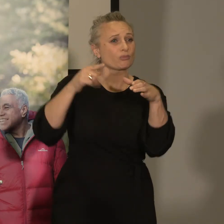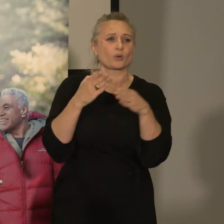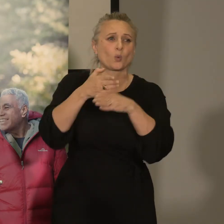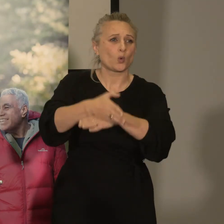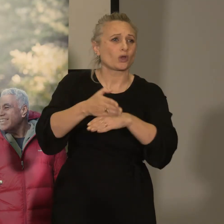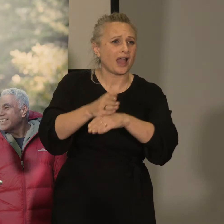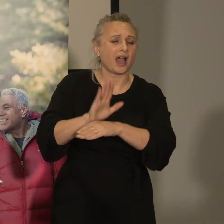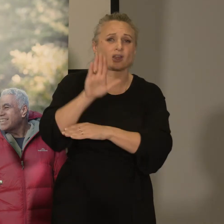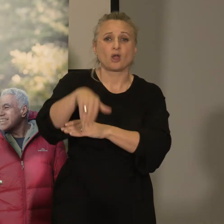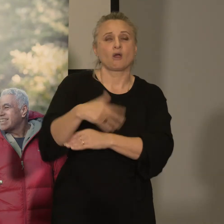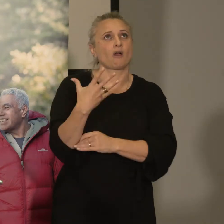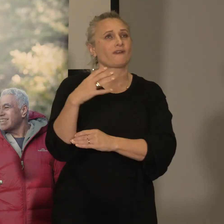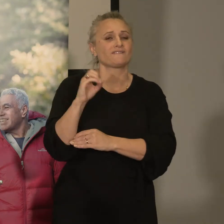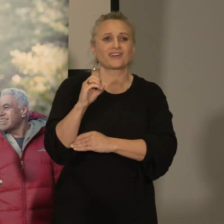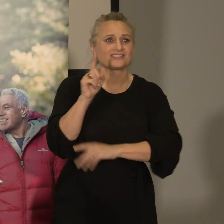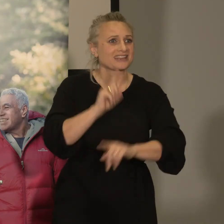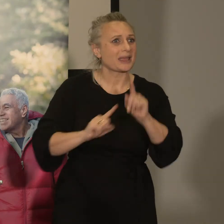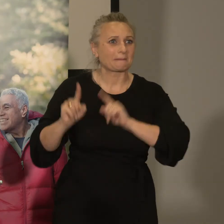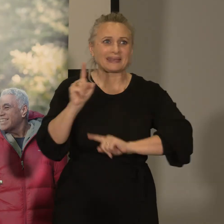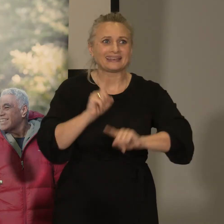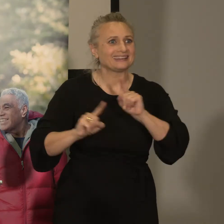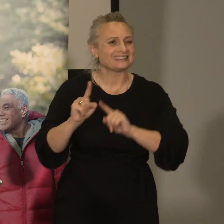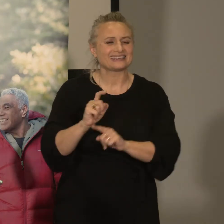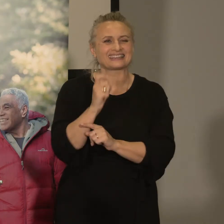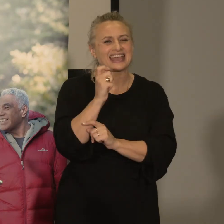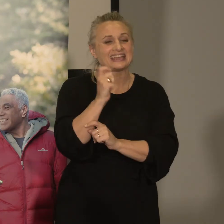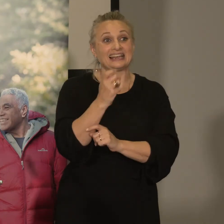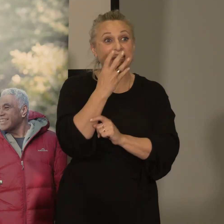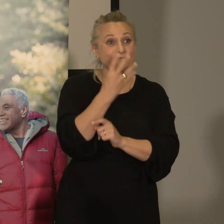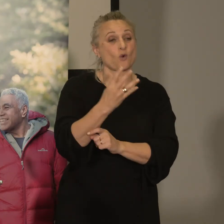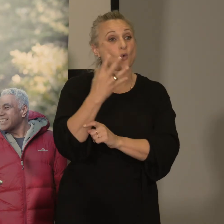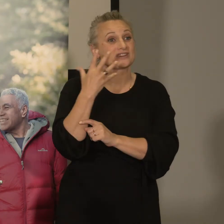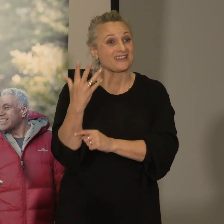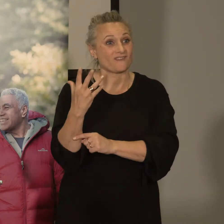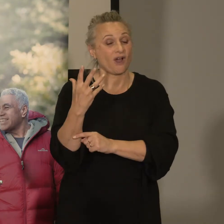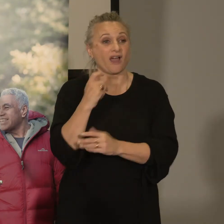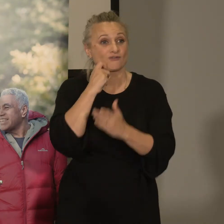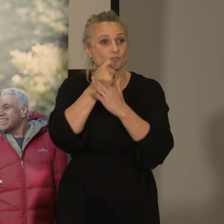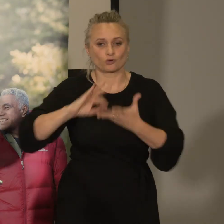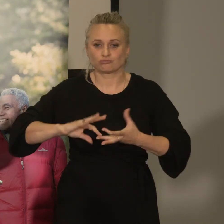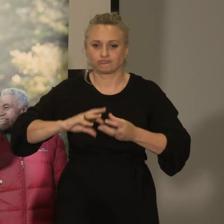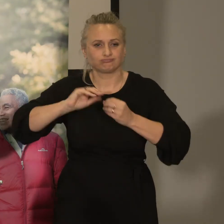worked very hard and we have had over 50 meetings and provided nearly 45 reports to